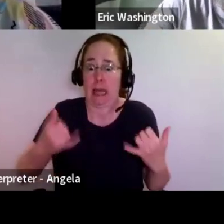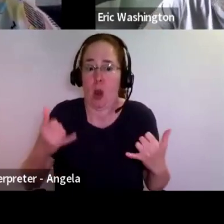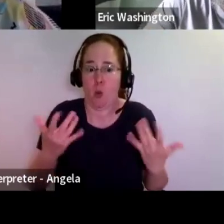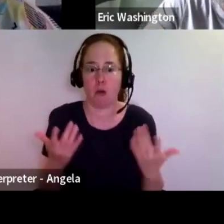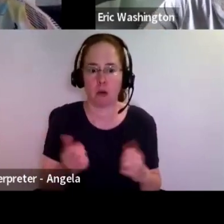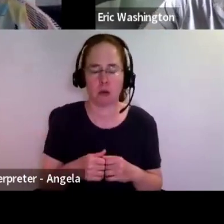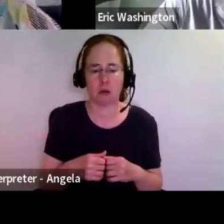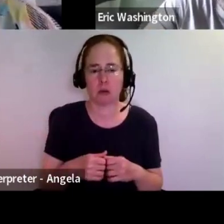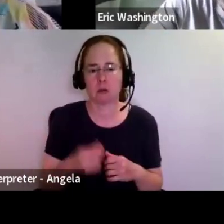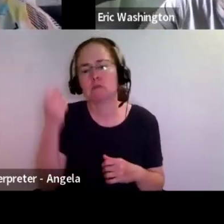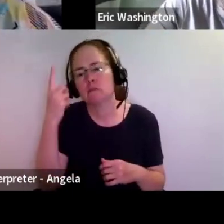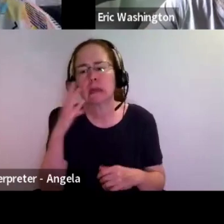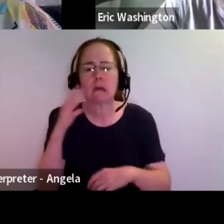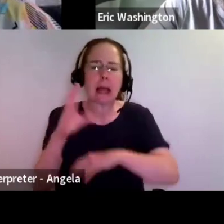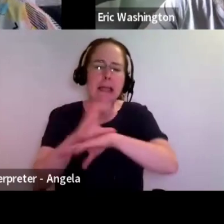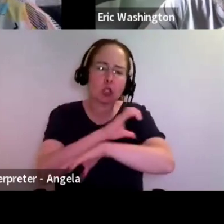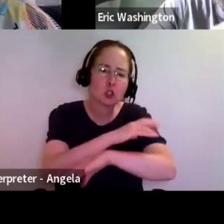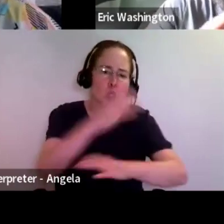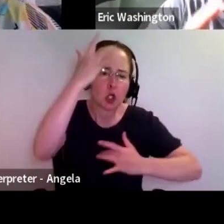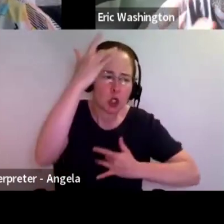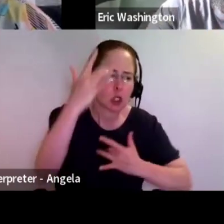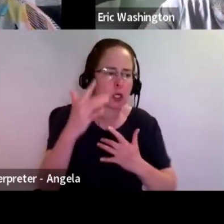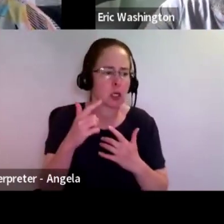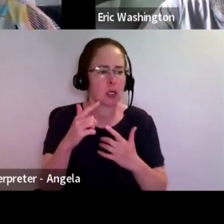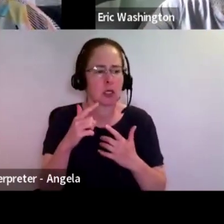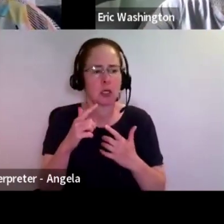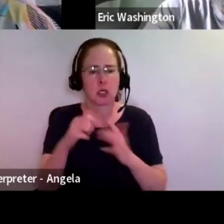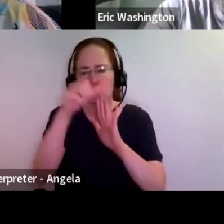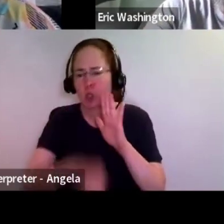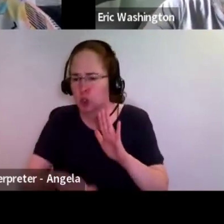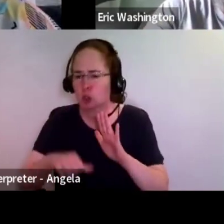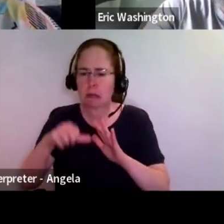through a lot of stuff with cancer and surgeries and, you